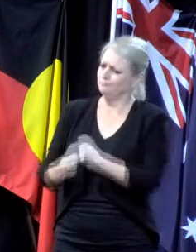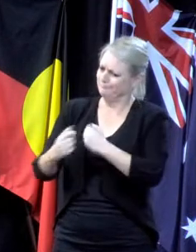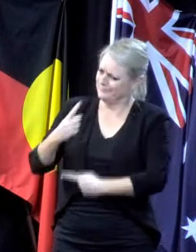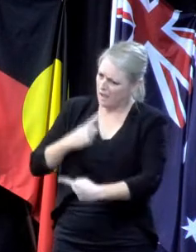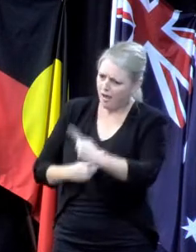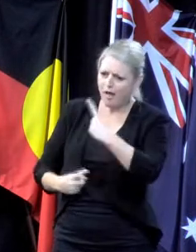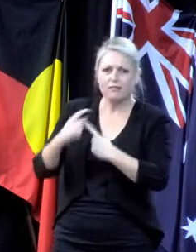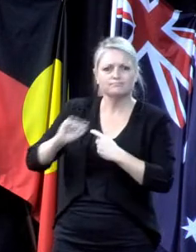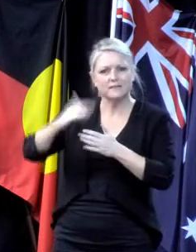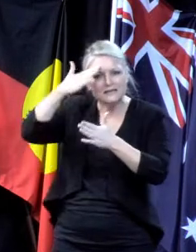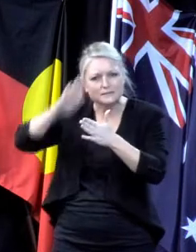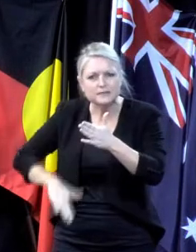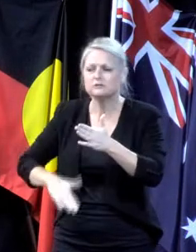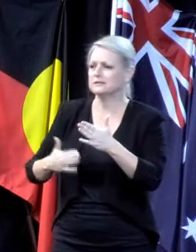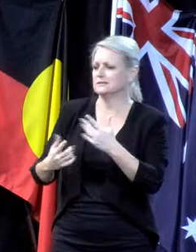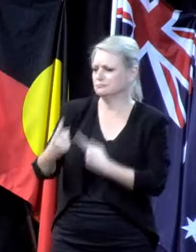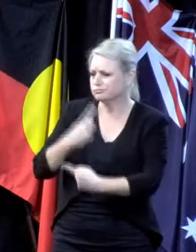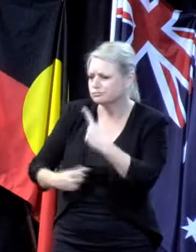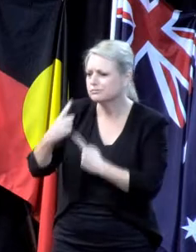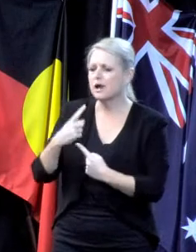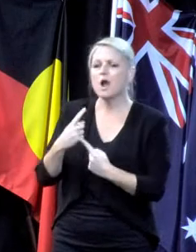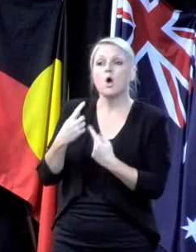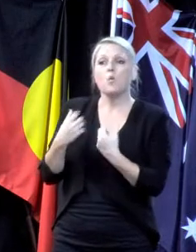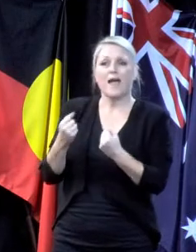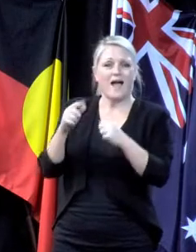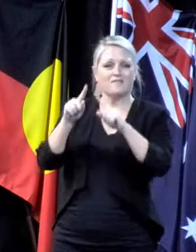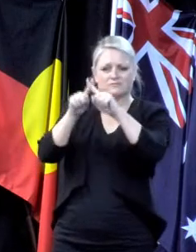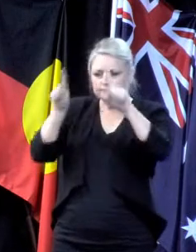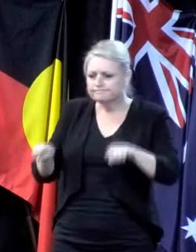through one-page profiles about their strengths, their interests,